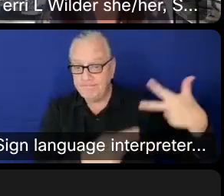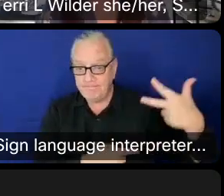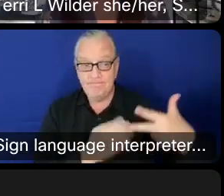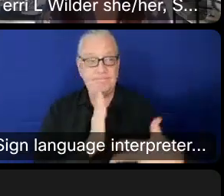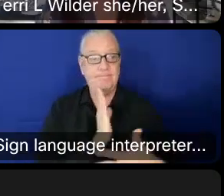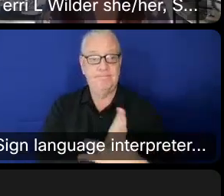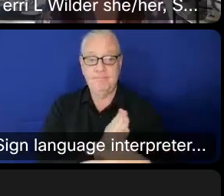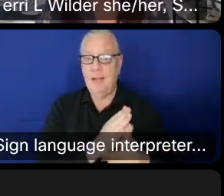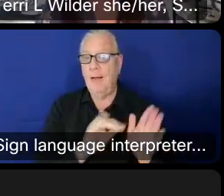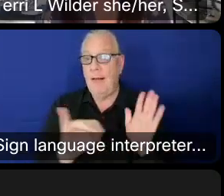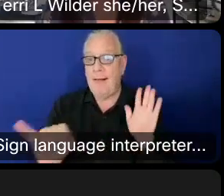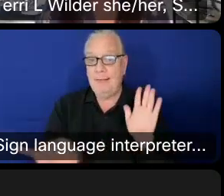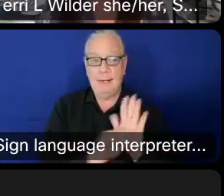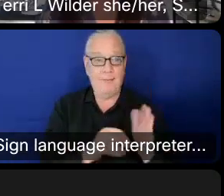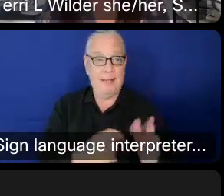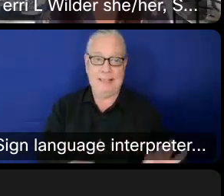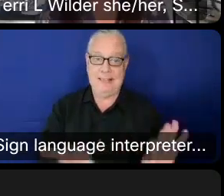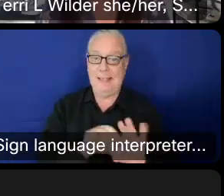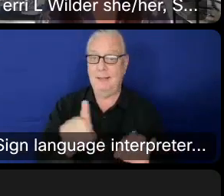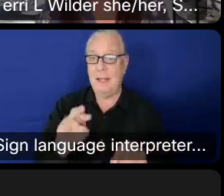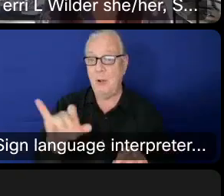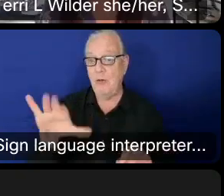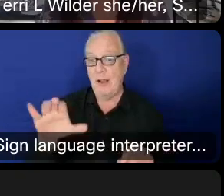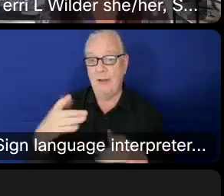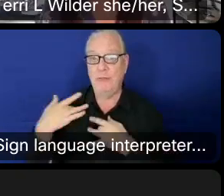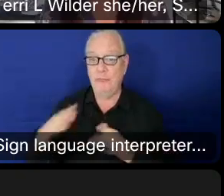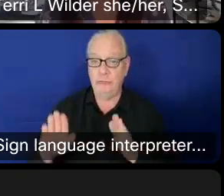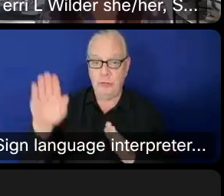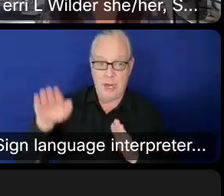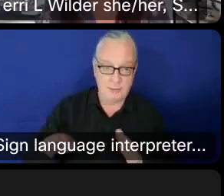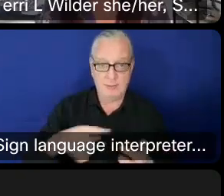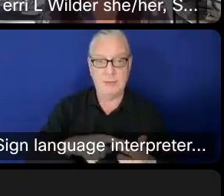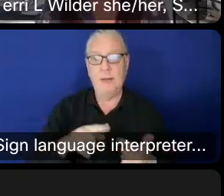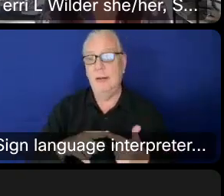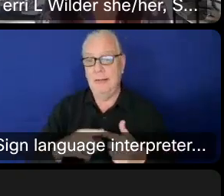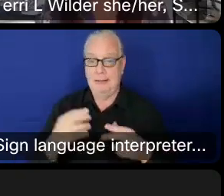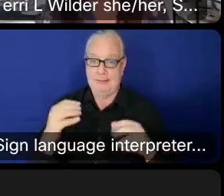key demographic trends in epidemiological data related to